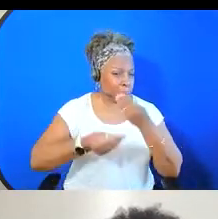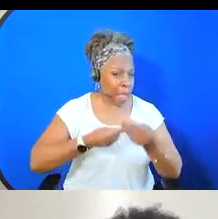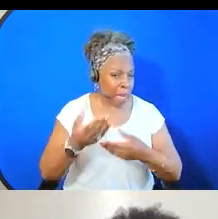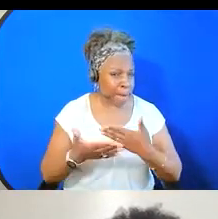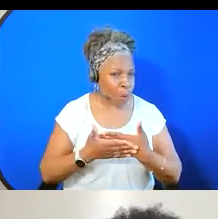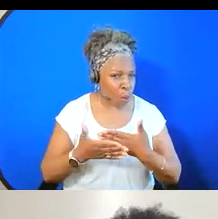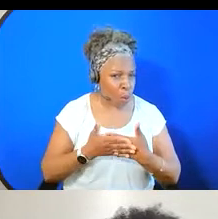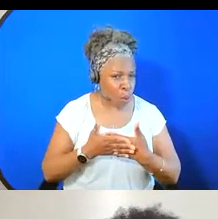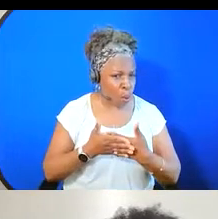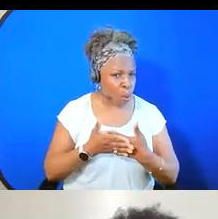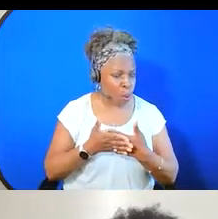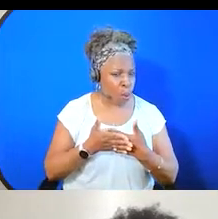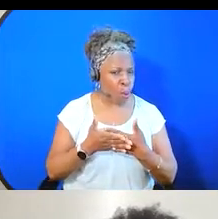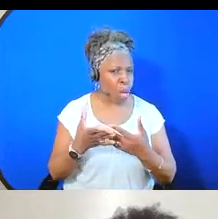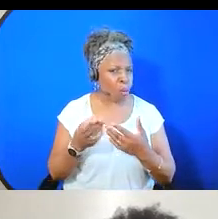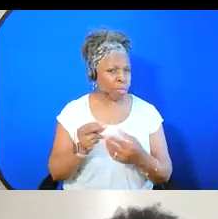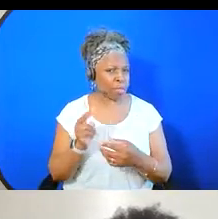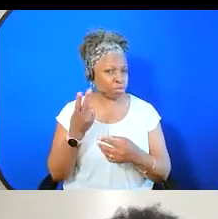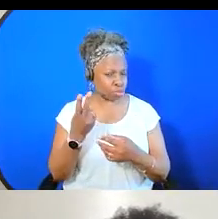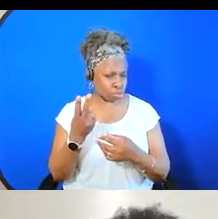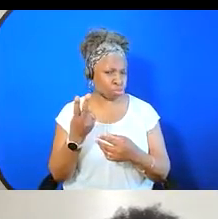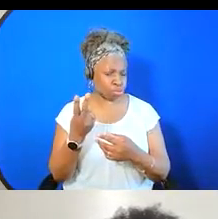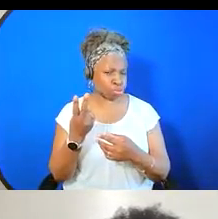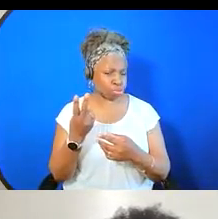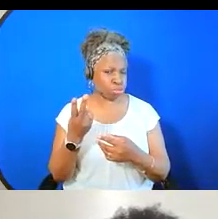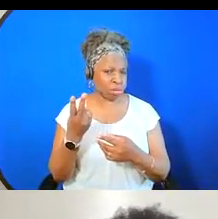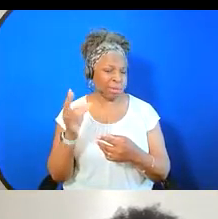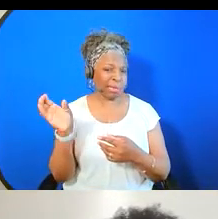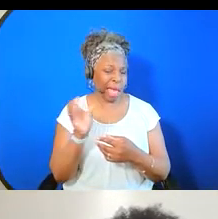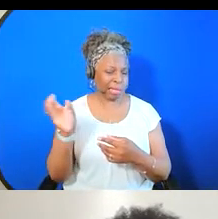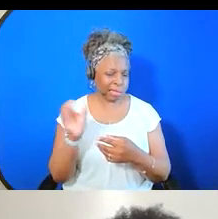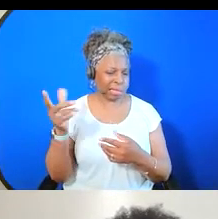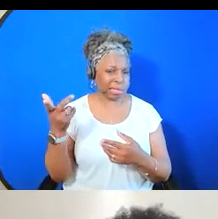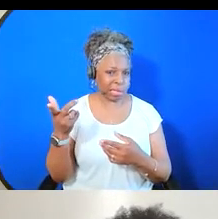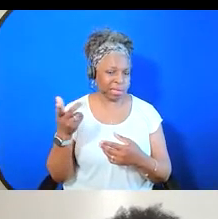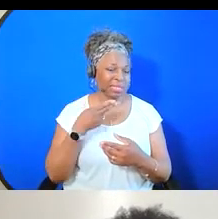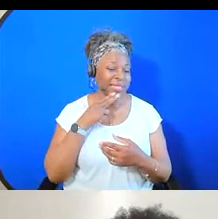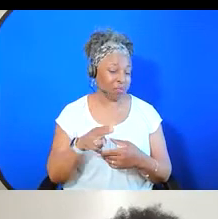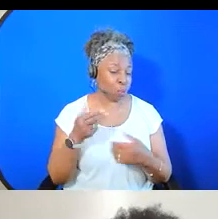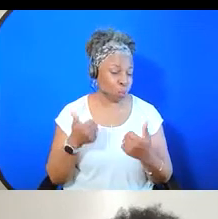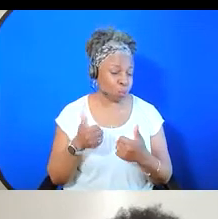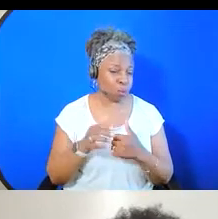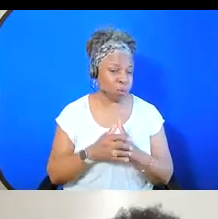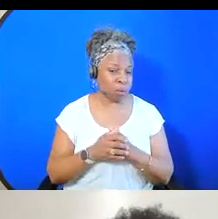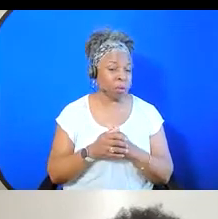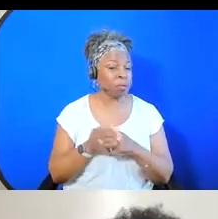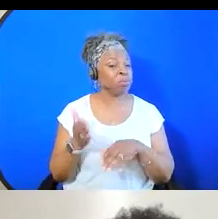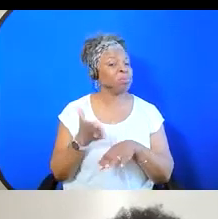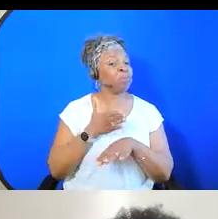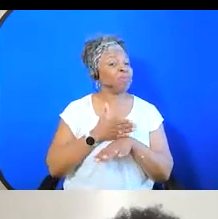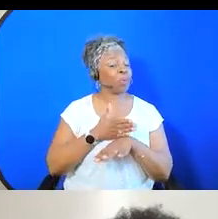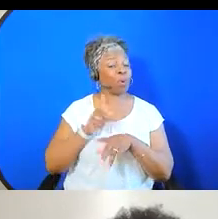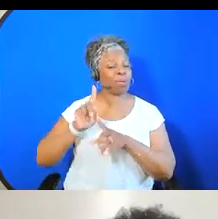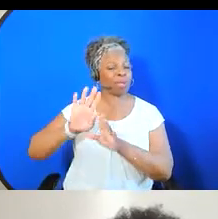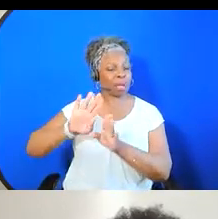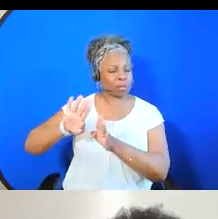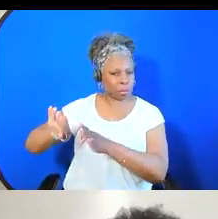together with our two panellists this afternoon. But before that, I would like you all to maybe